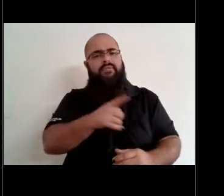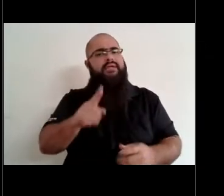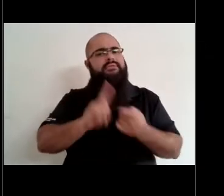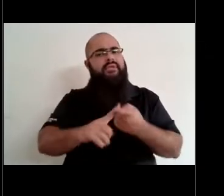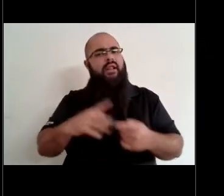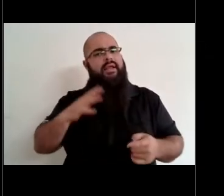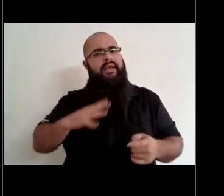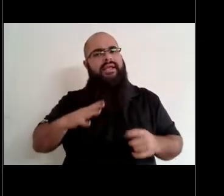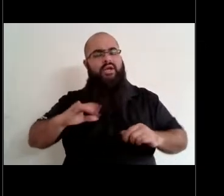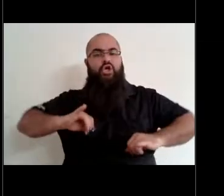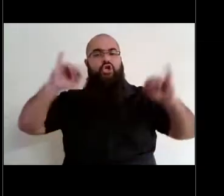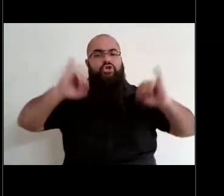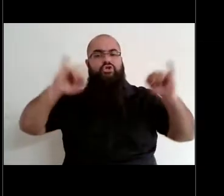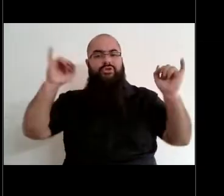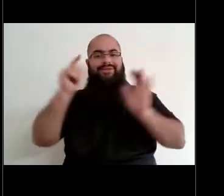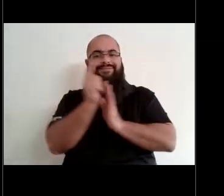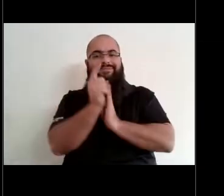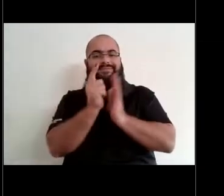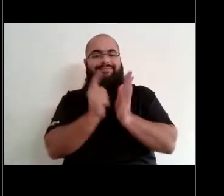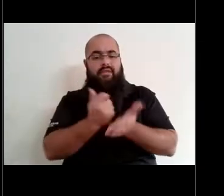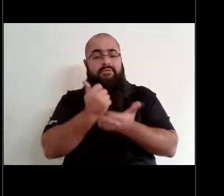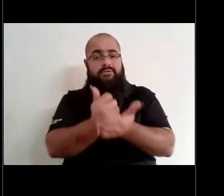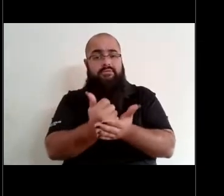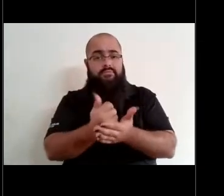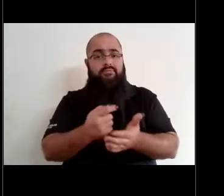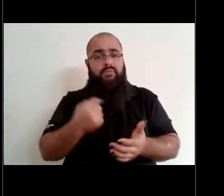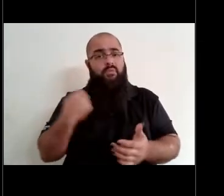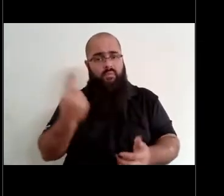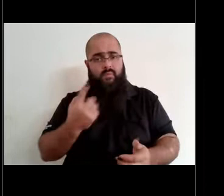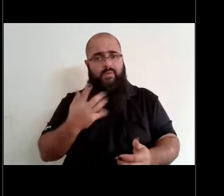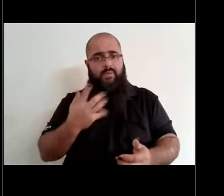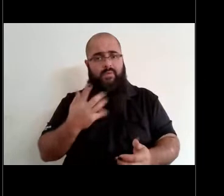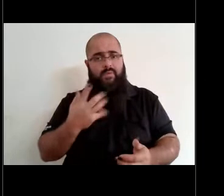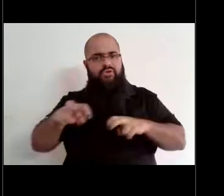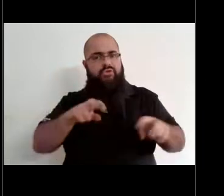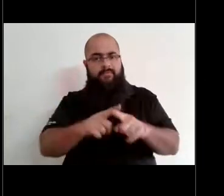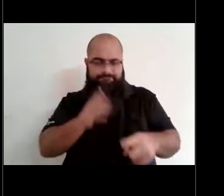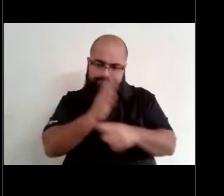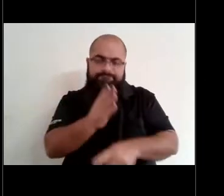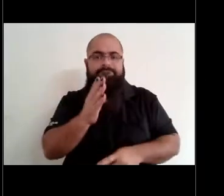So sometimes if it's safe to do so, it may be a situation where we give some minor assistance